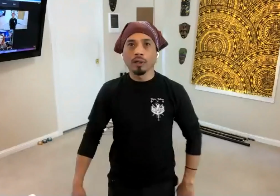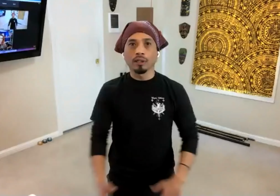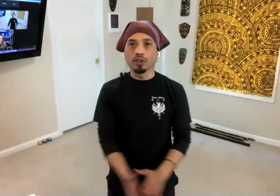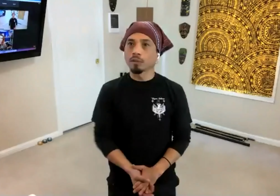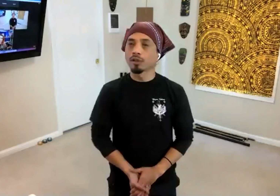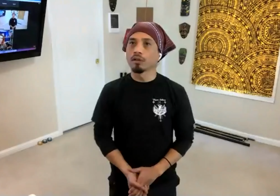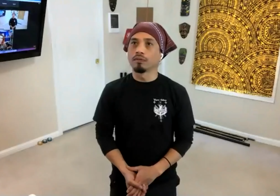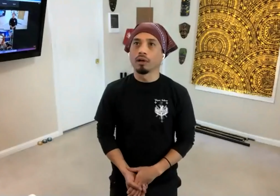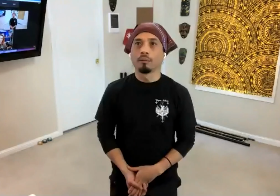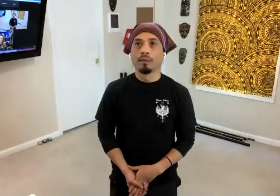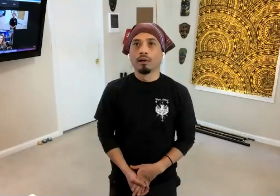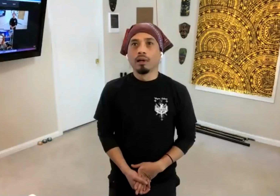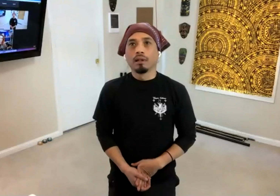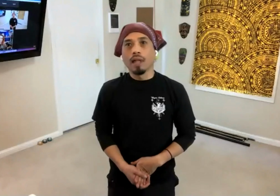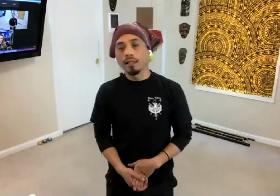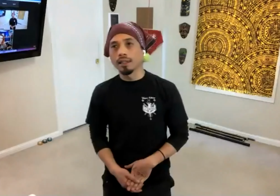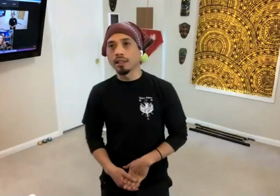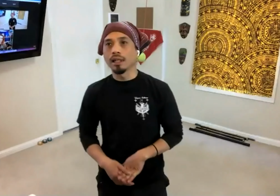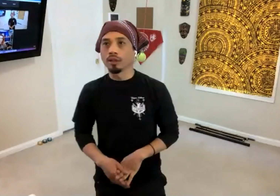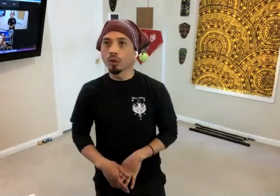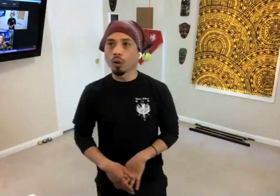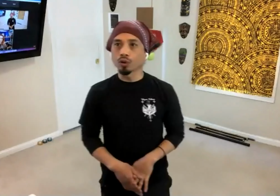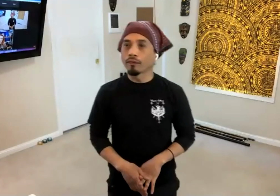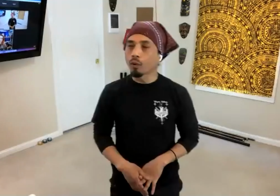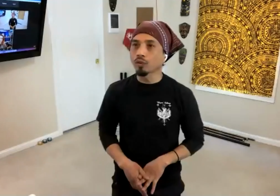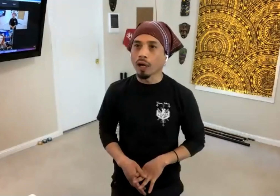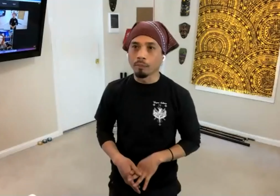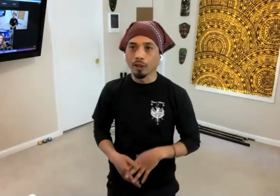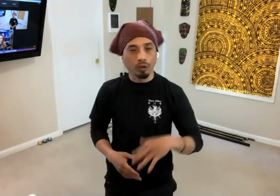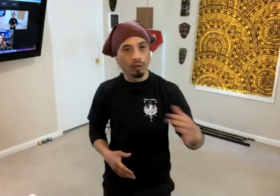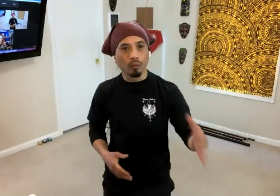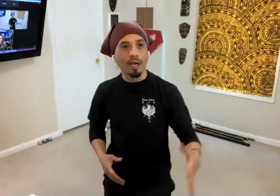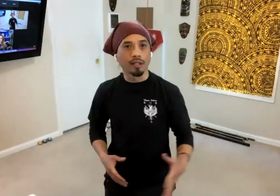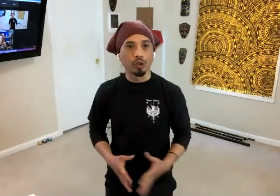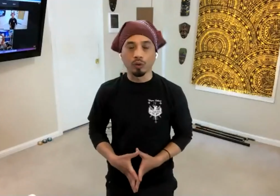FOR SURE. ESKRIMA IN TERMS OF LEGACY AND